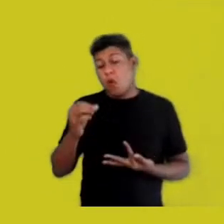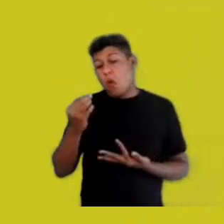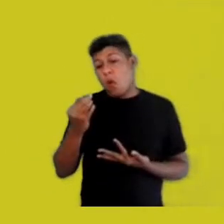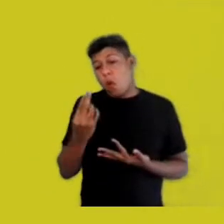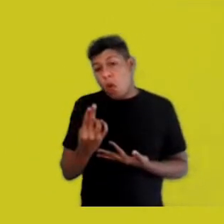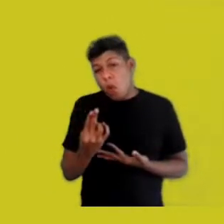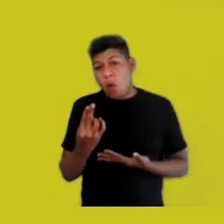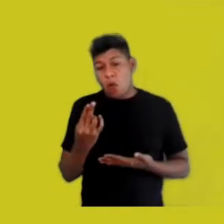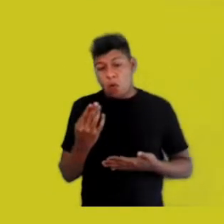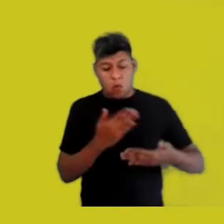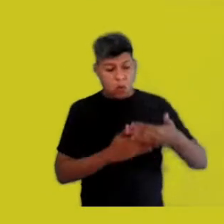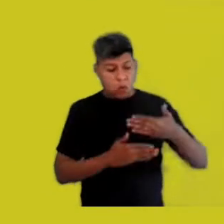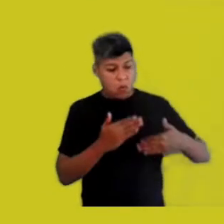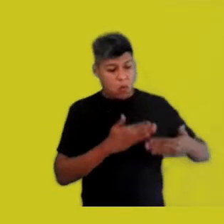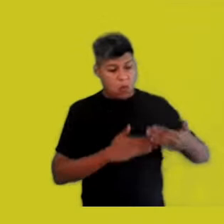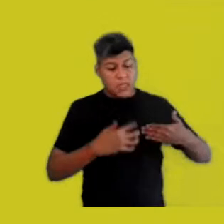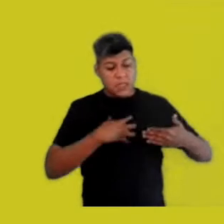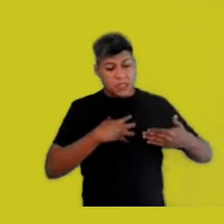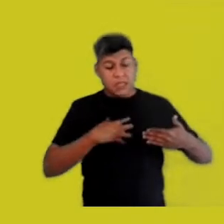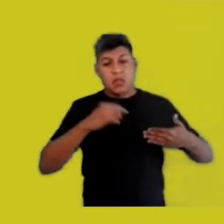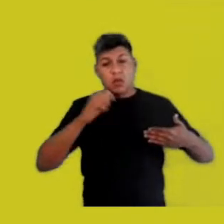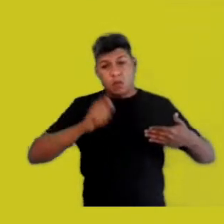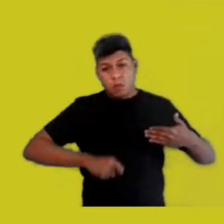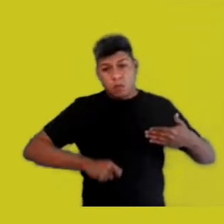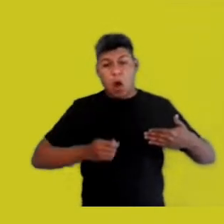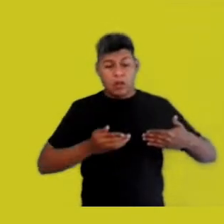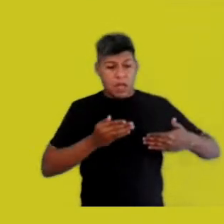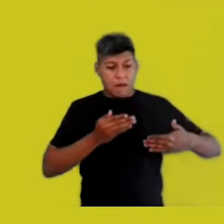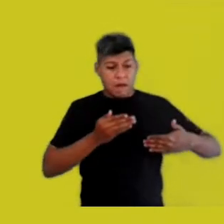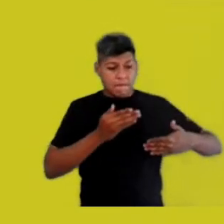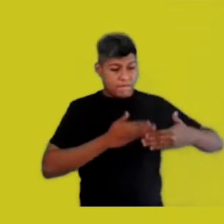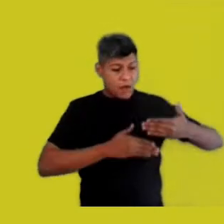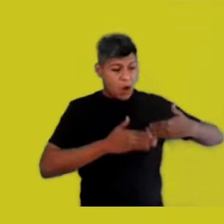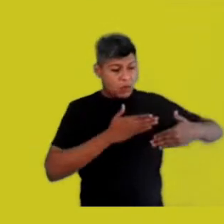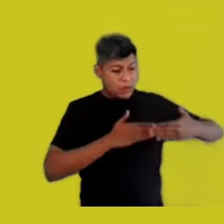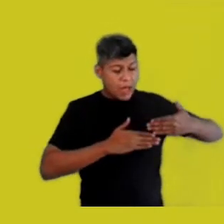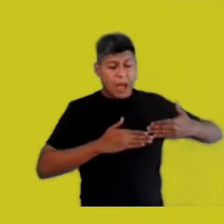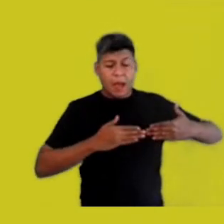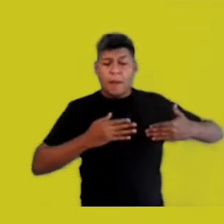in the sense that we can take a step back to try and recognize what we don’t know.